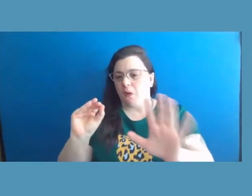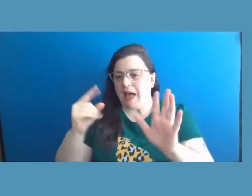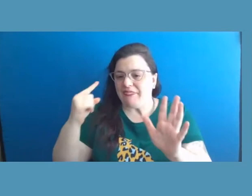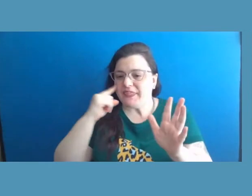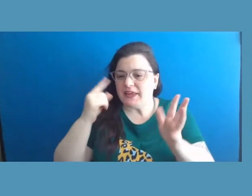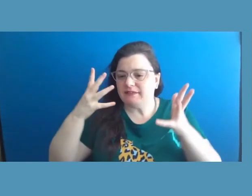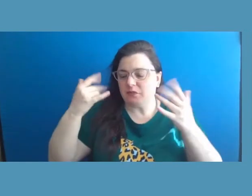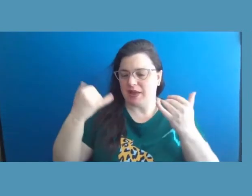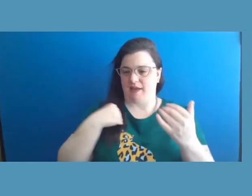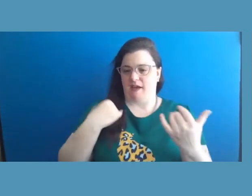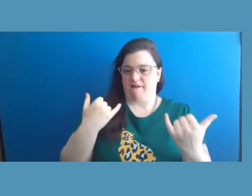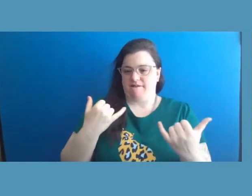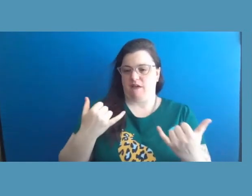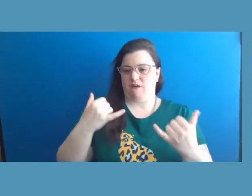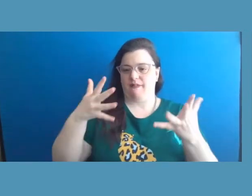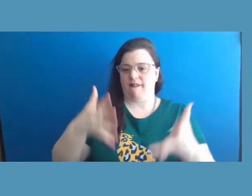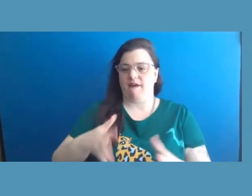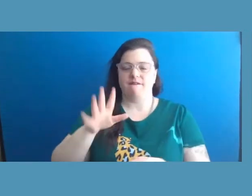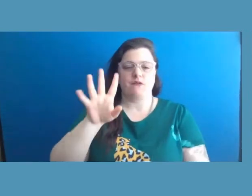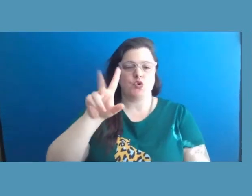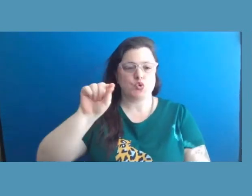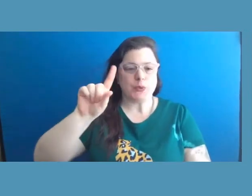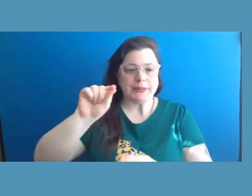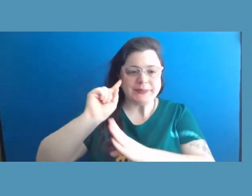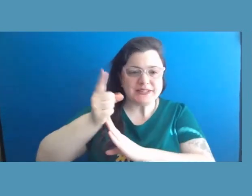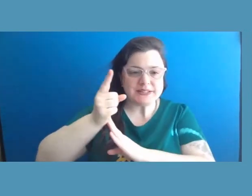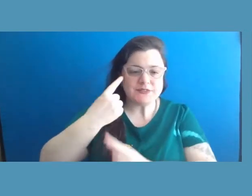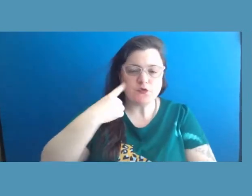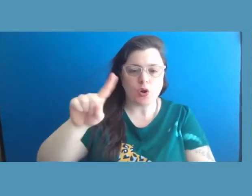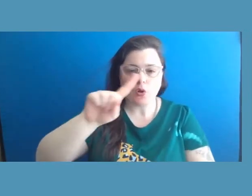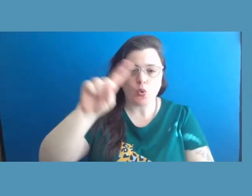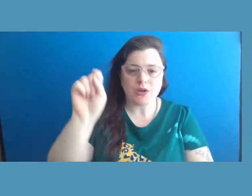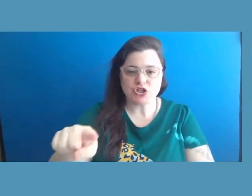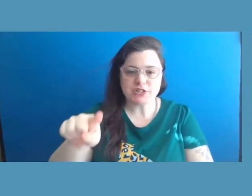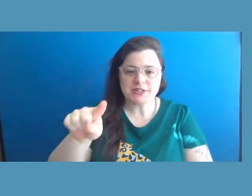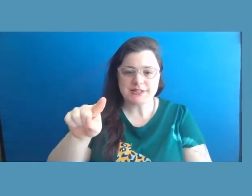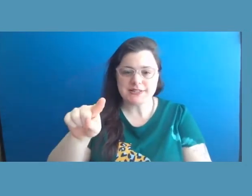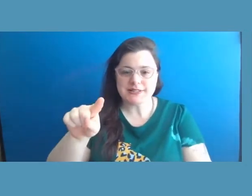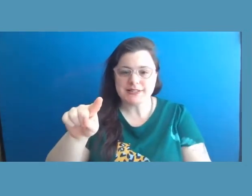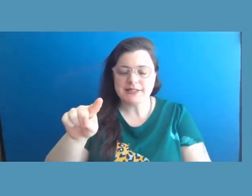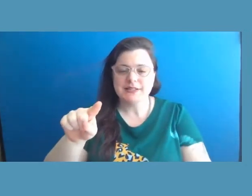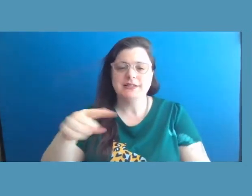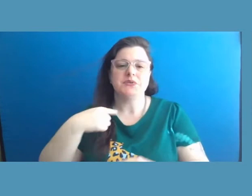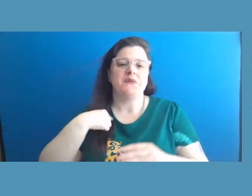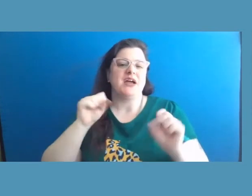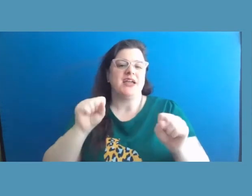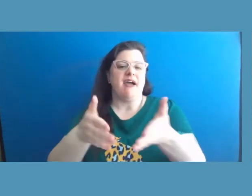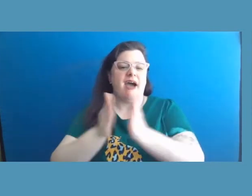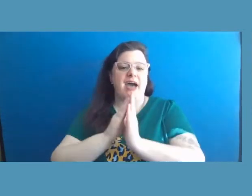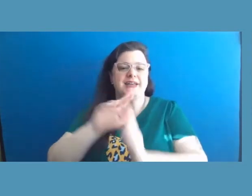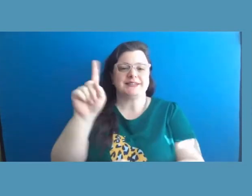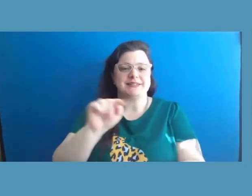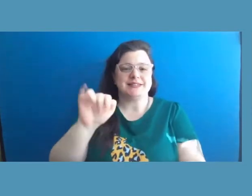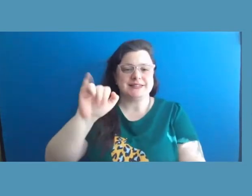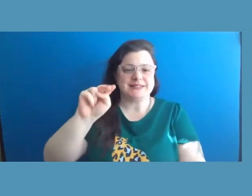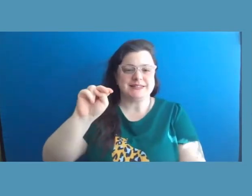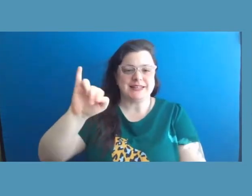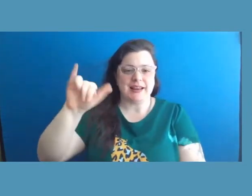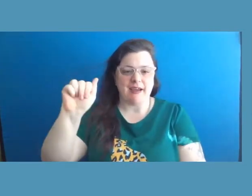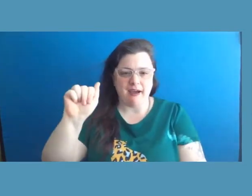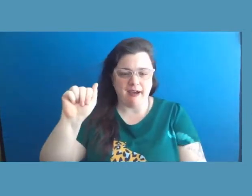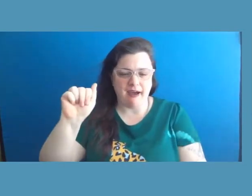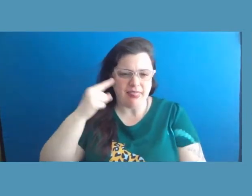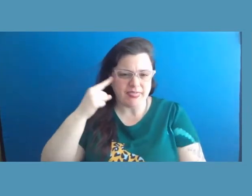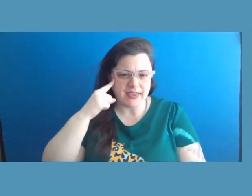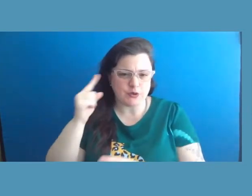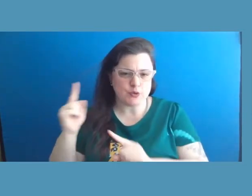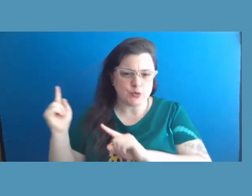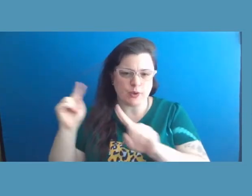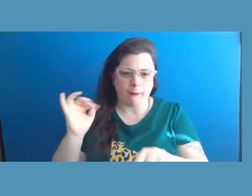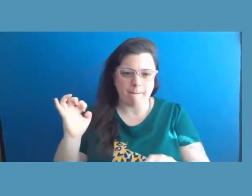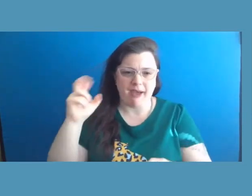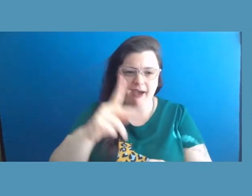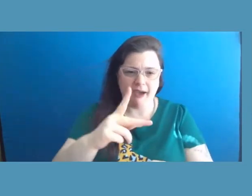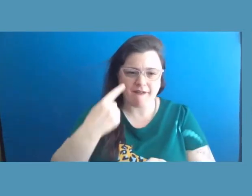So, I think right now we have about 20 minutes left for questions. And I will ask Zinnia